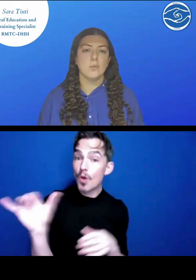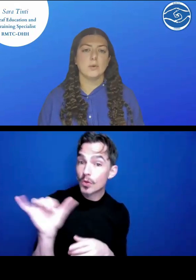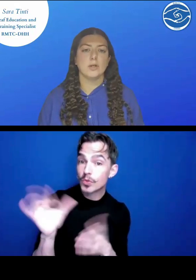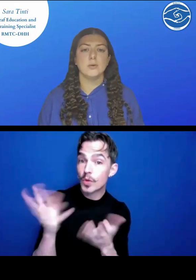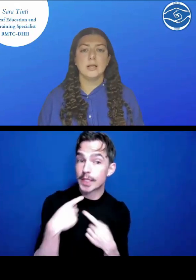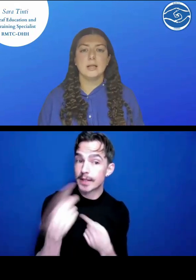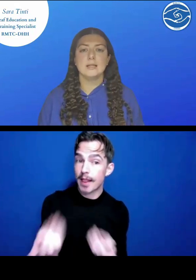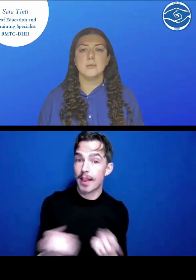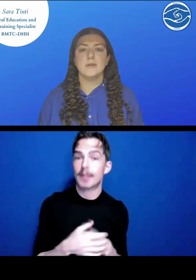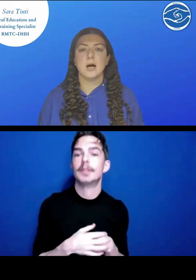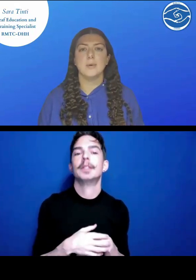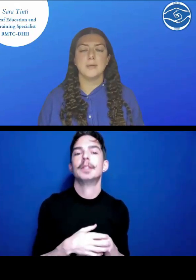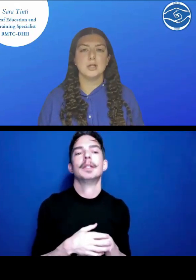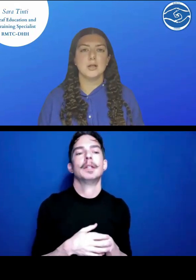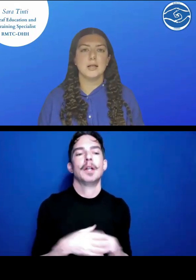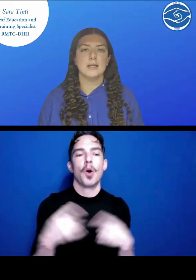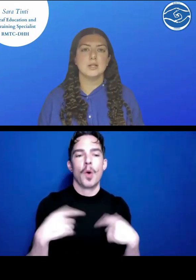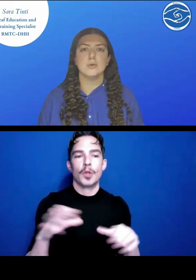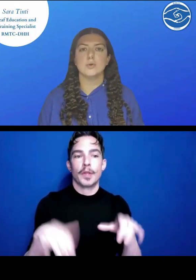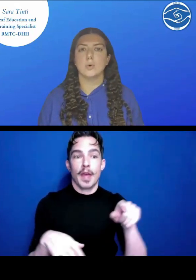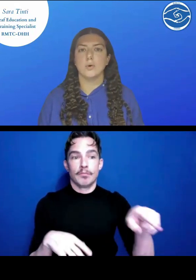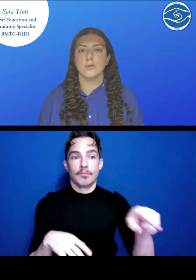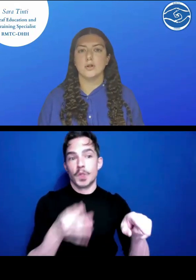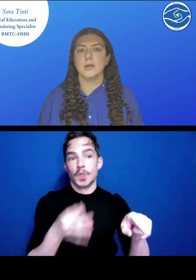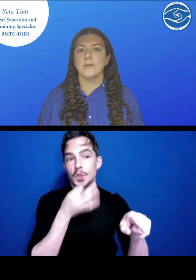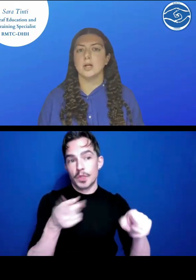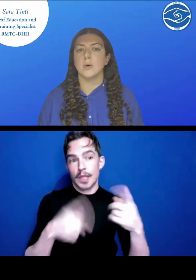that when we're doing this and we've got upcoming trainings, as you scroll through, you'll be able